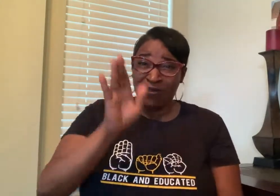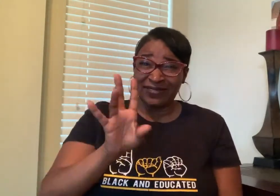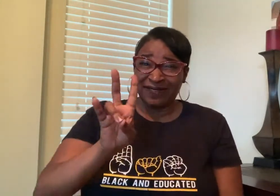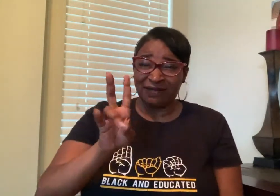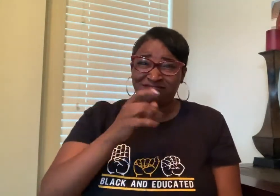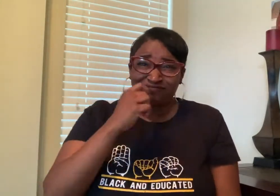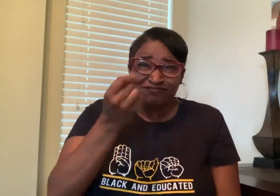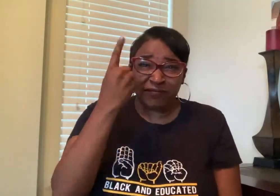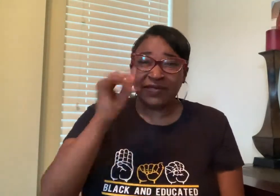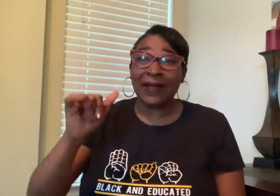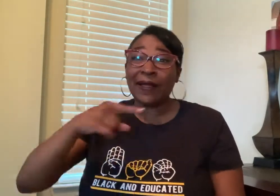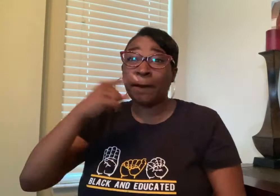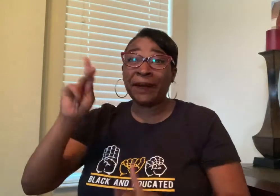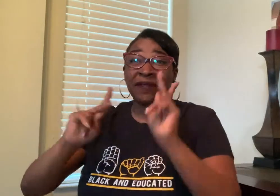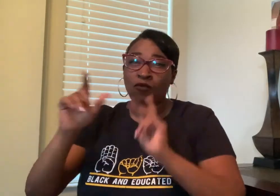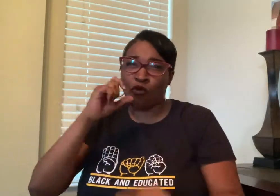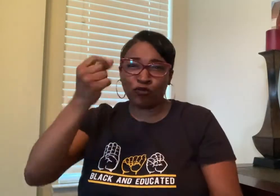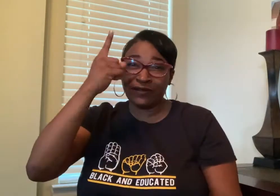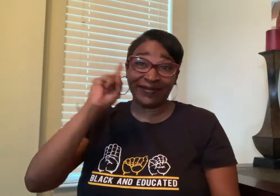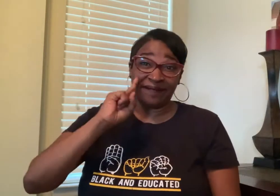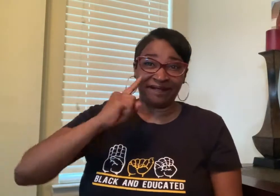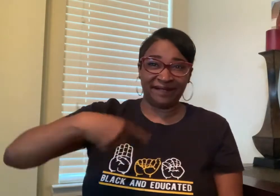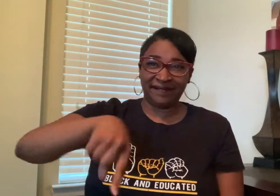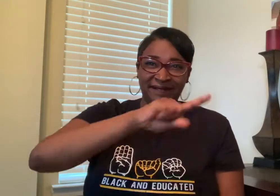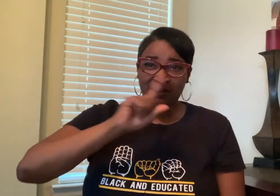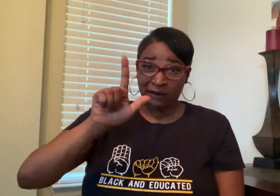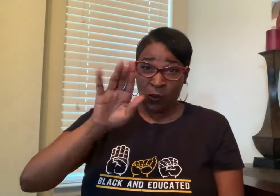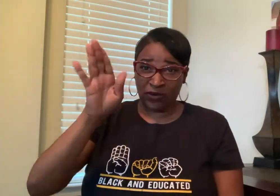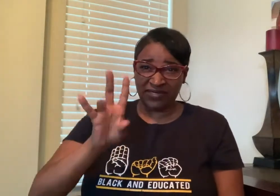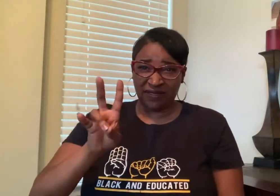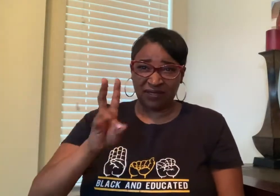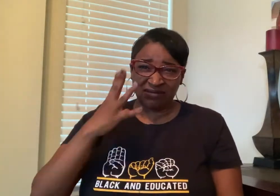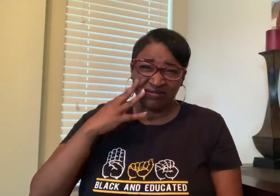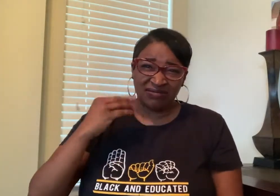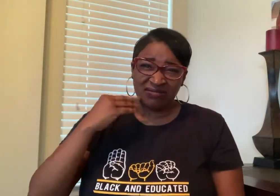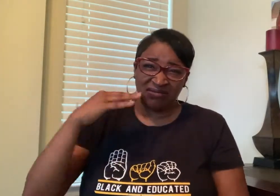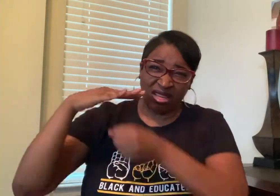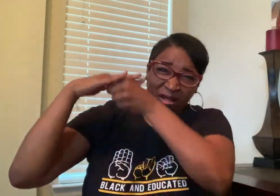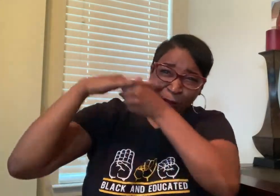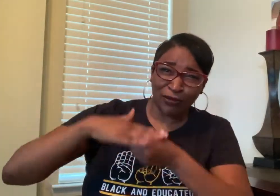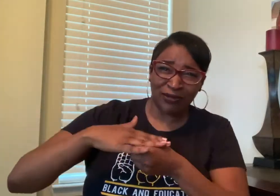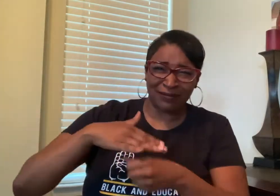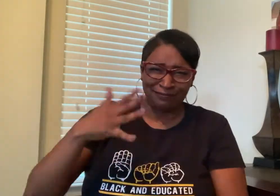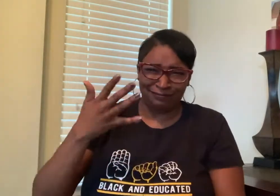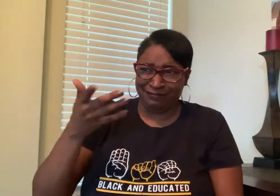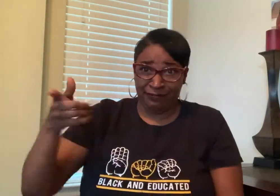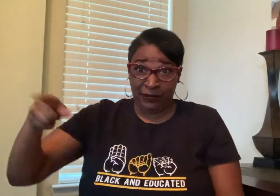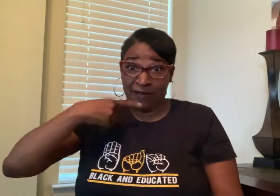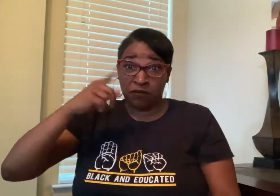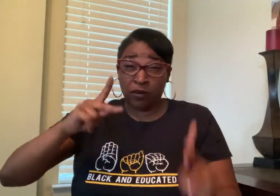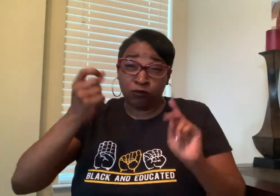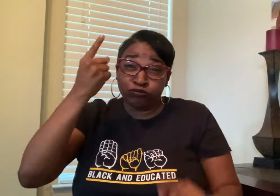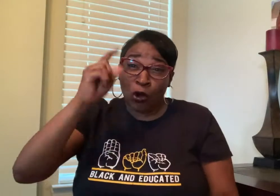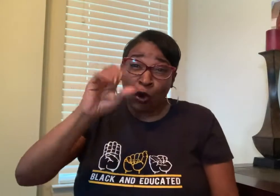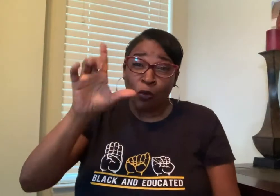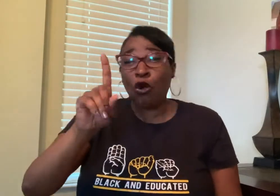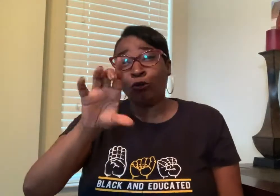day in and day out. Just like hearing people can not understand the deaf experience of being constantly oppressed.